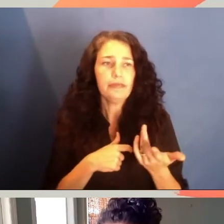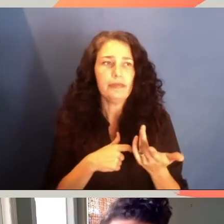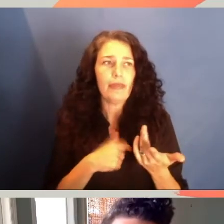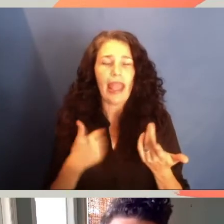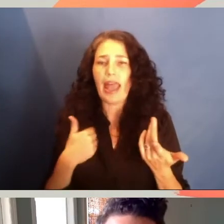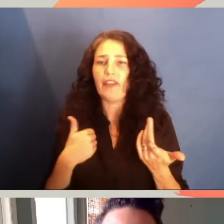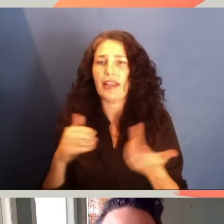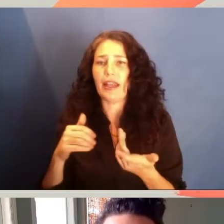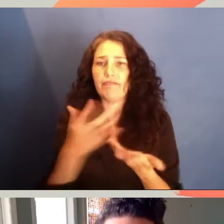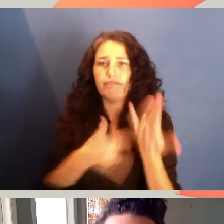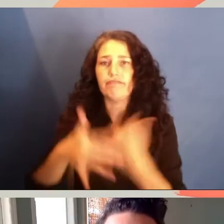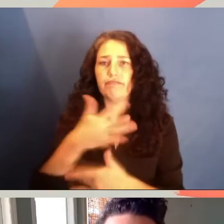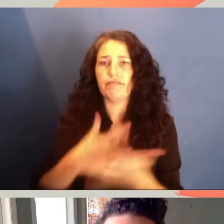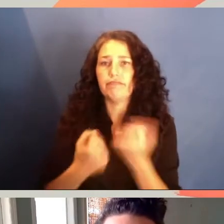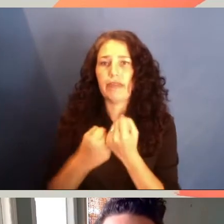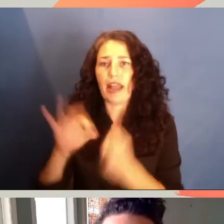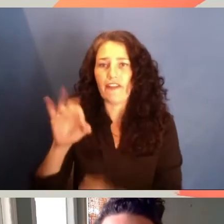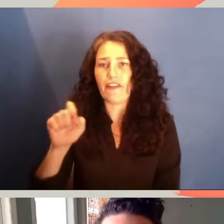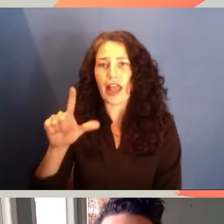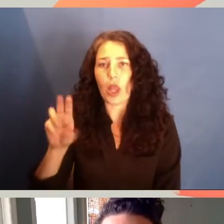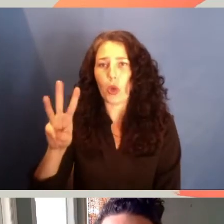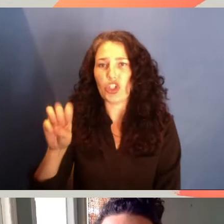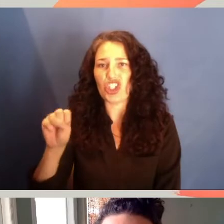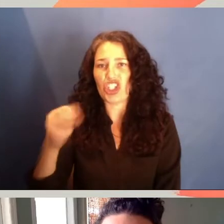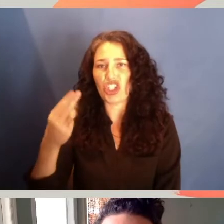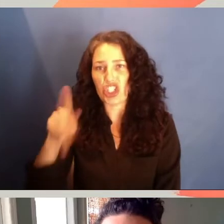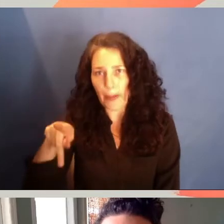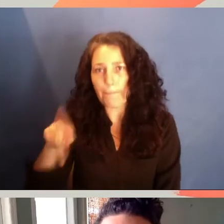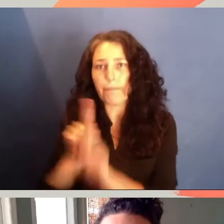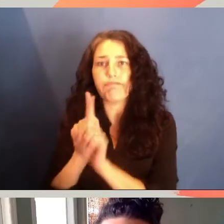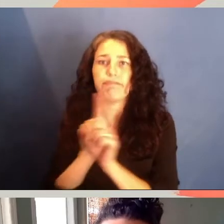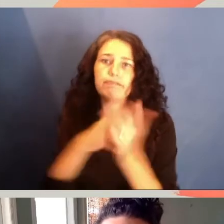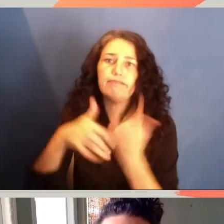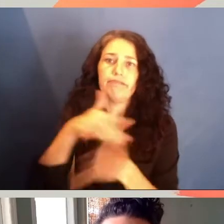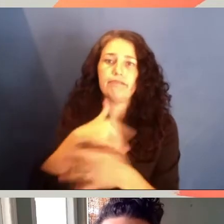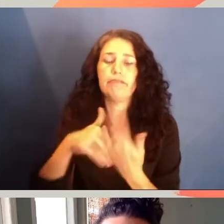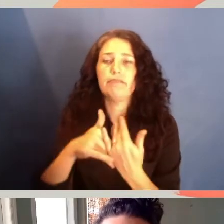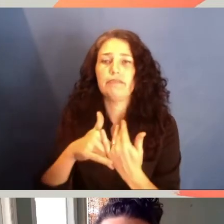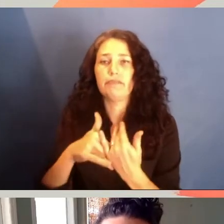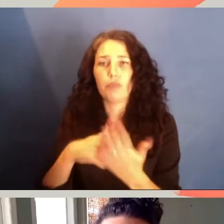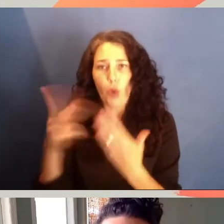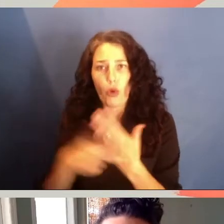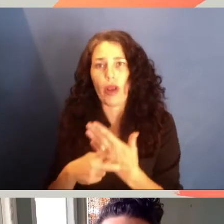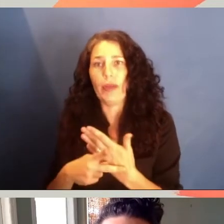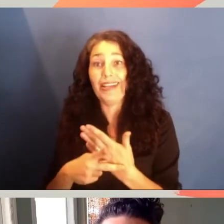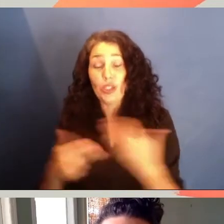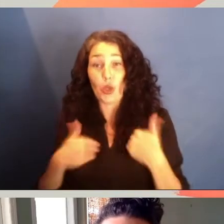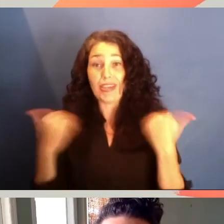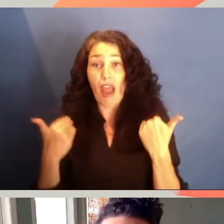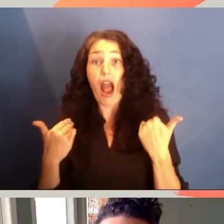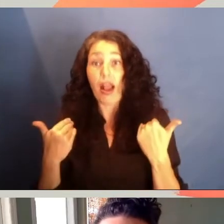so we can cultivate young talent that is diverse, that is trans, that is non-binary, by people of color,